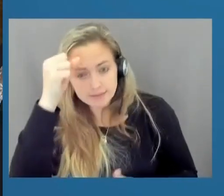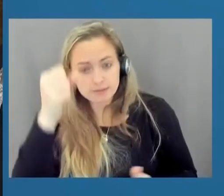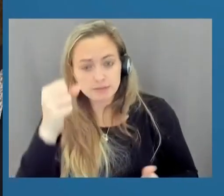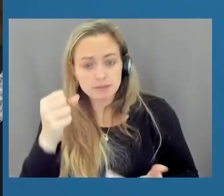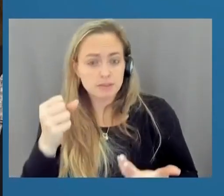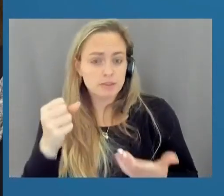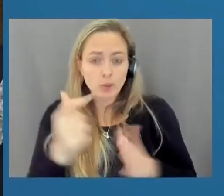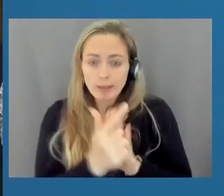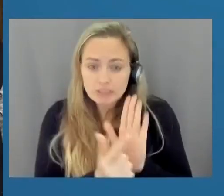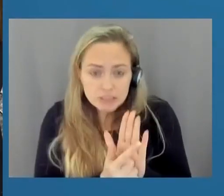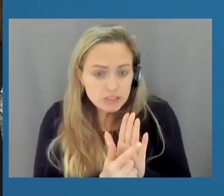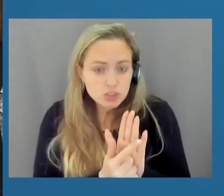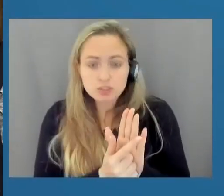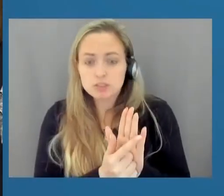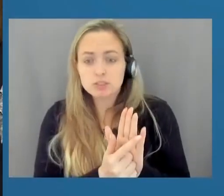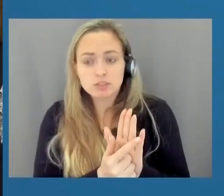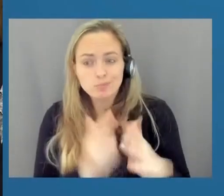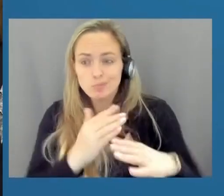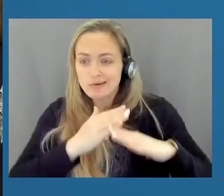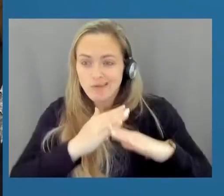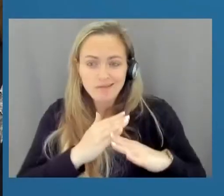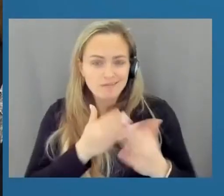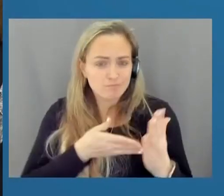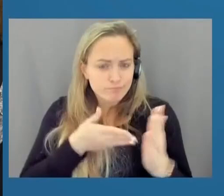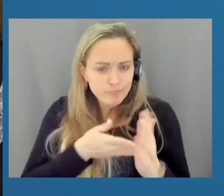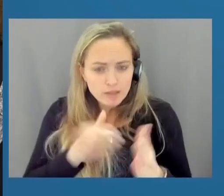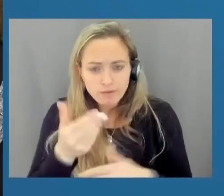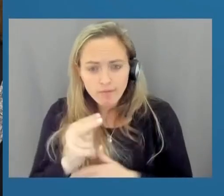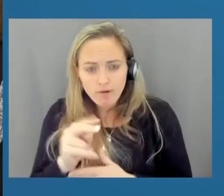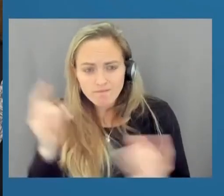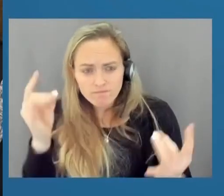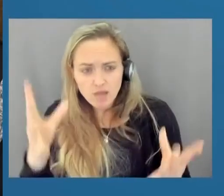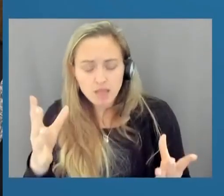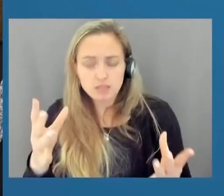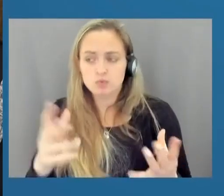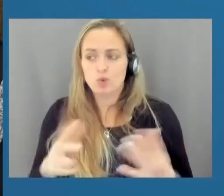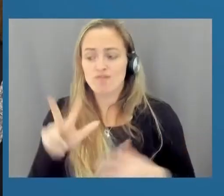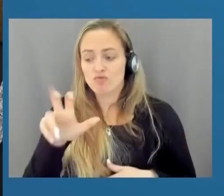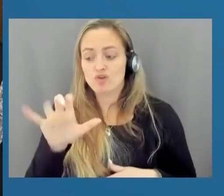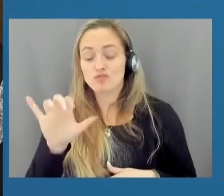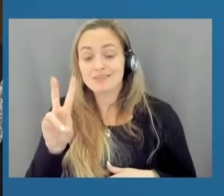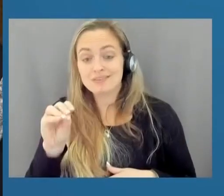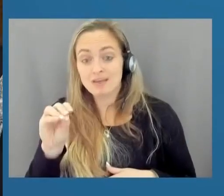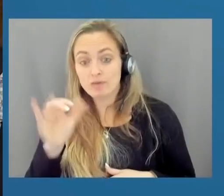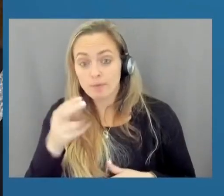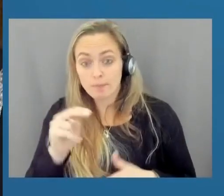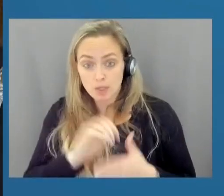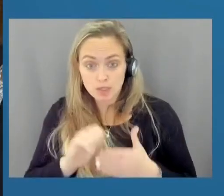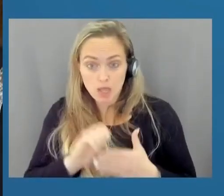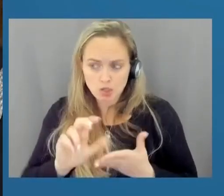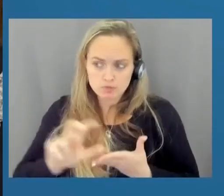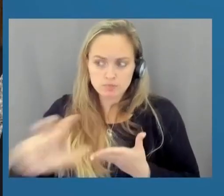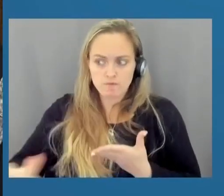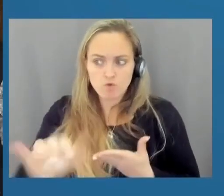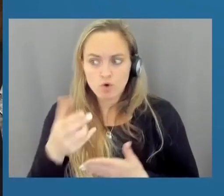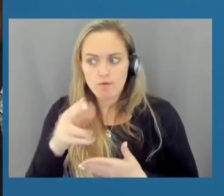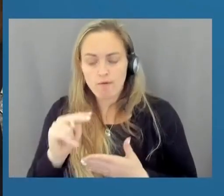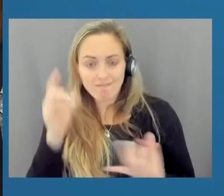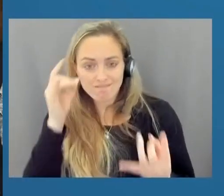and I'm really proud to sign these bills and we're even this year we have another $370 million to assist in our gun violence disruptors and other programs,